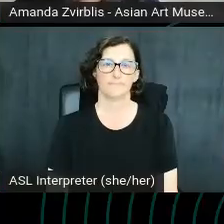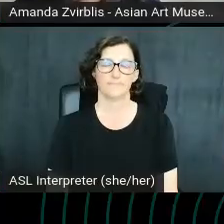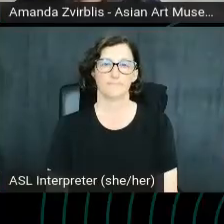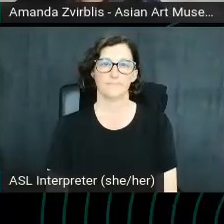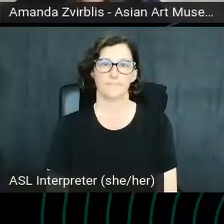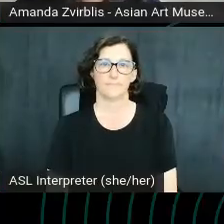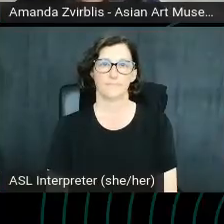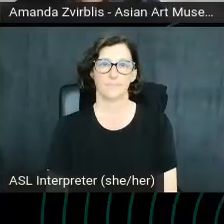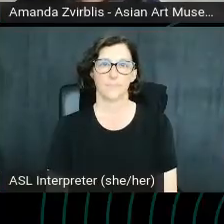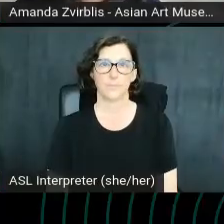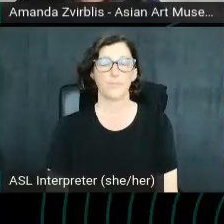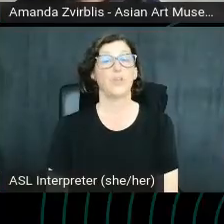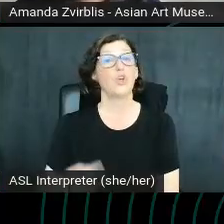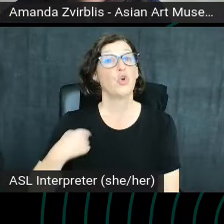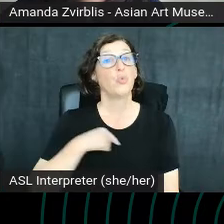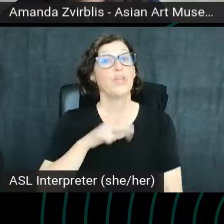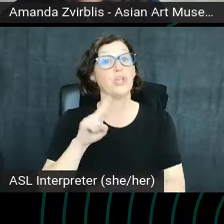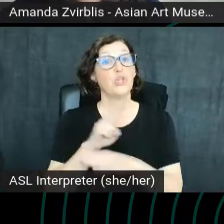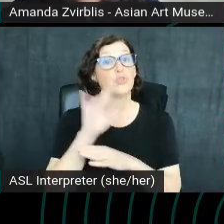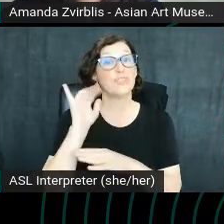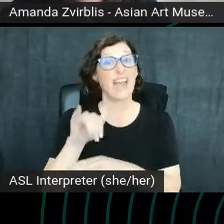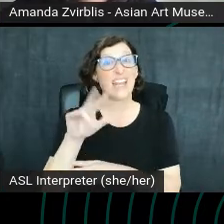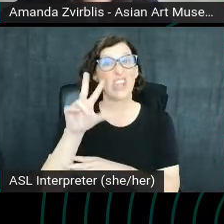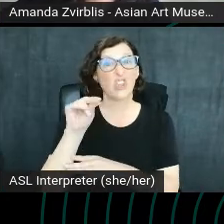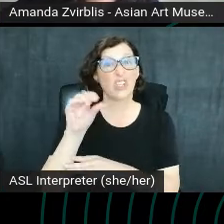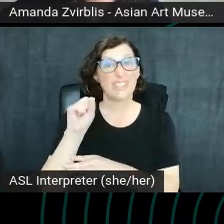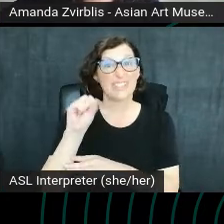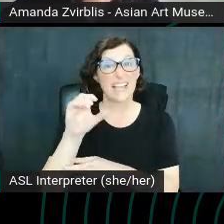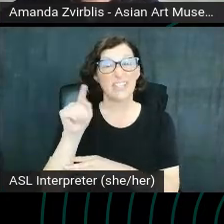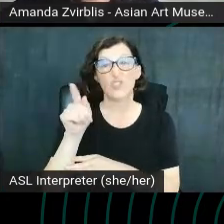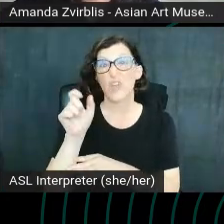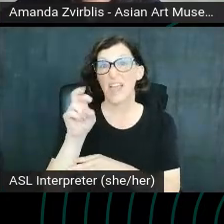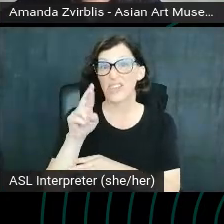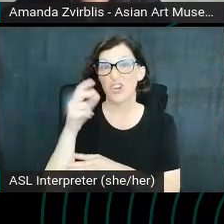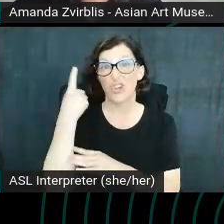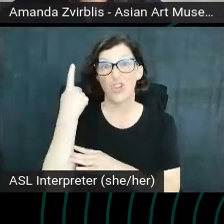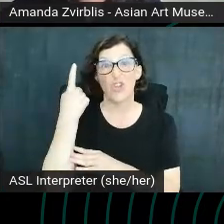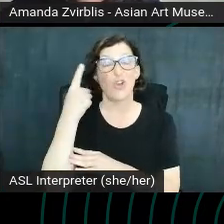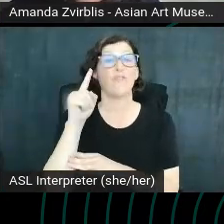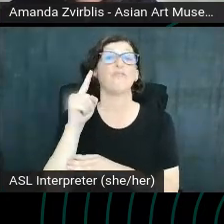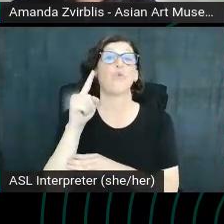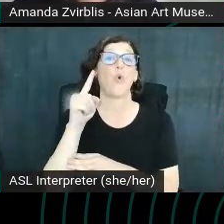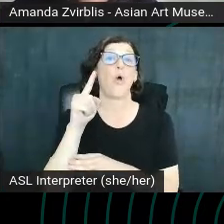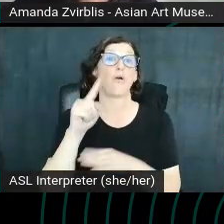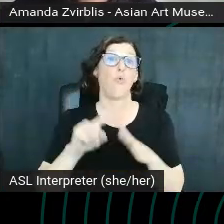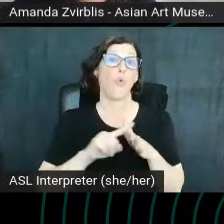So we used that 30 second trailer for organic and paid ads on social media,